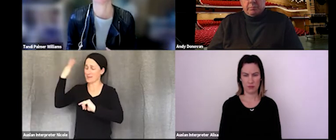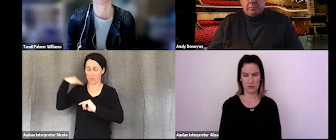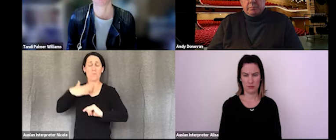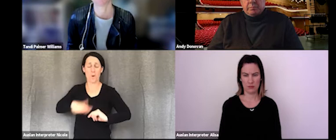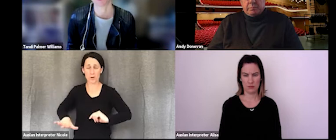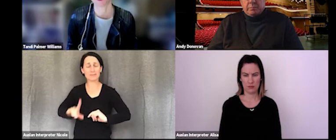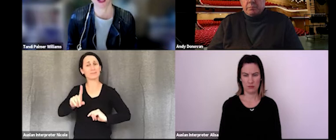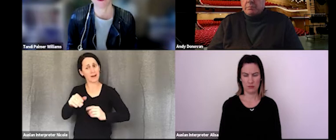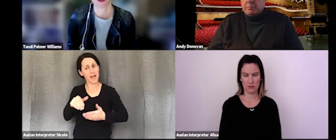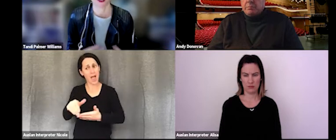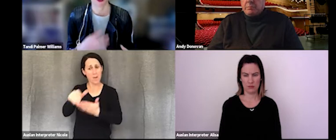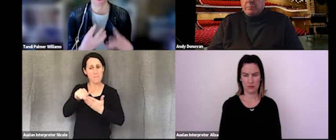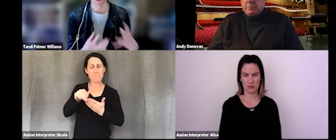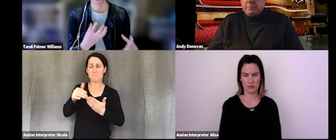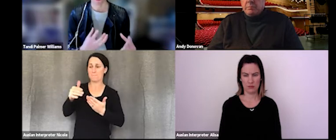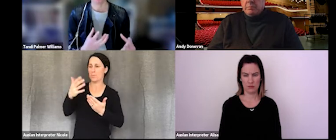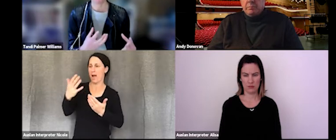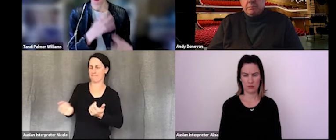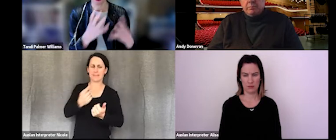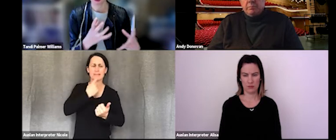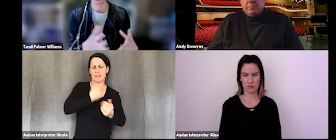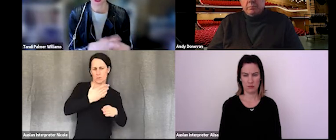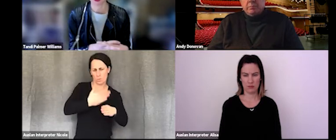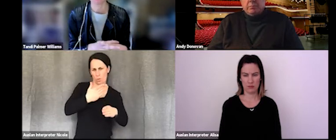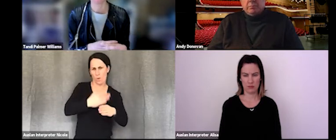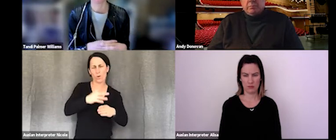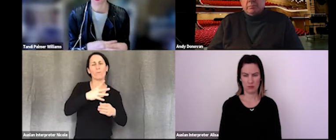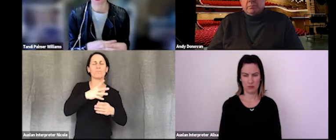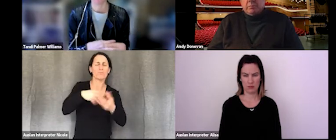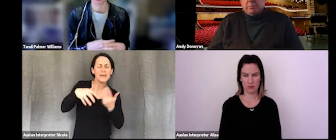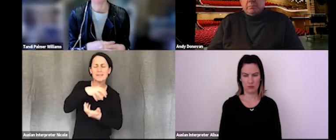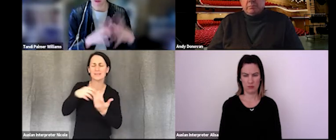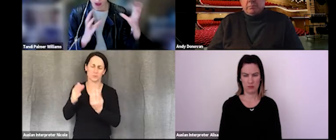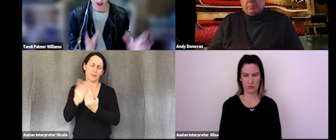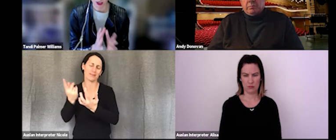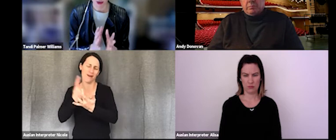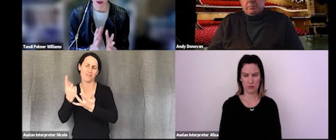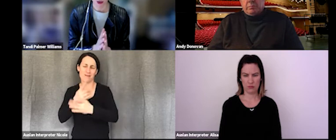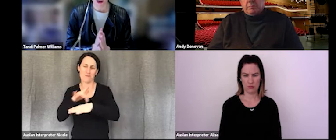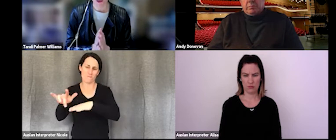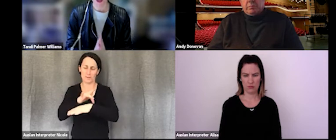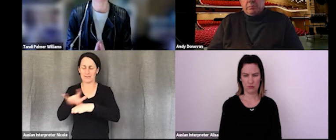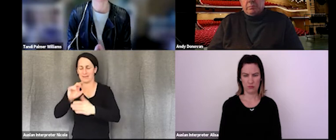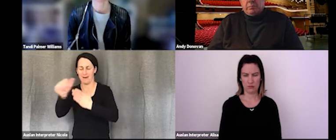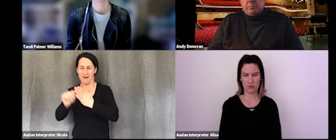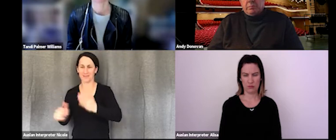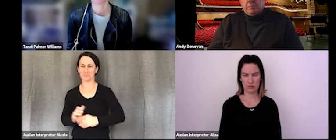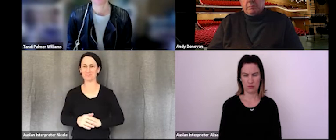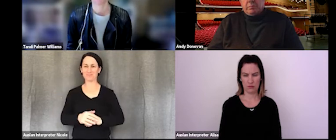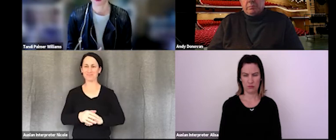help people have serious works in a strategic programming - in a cure torial process. I would love to hear